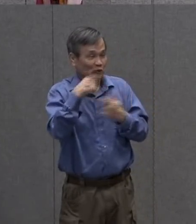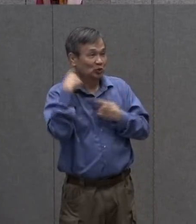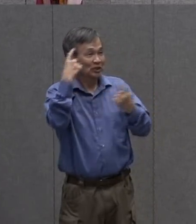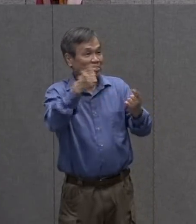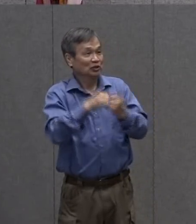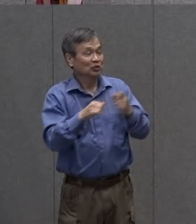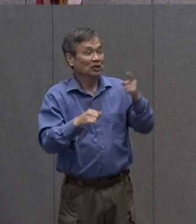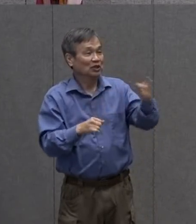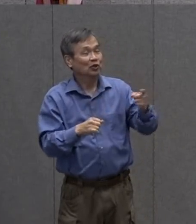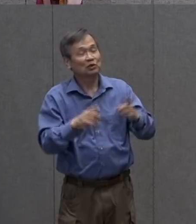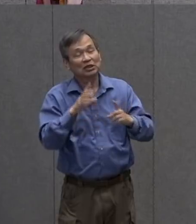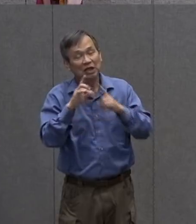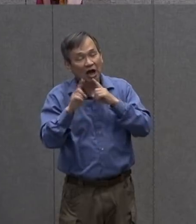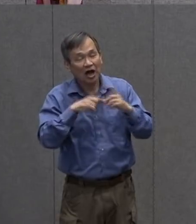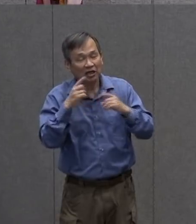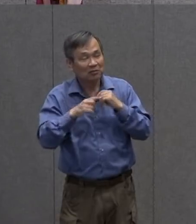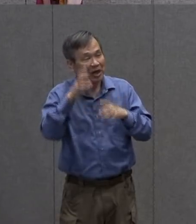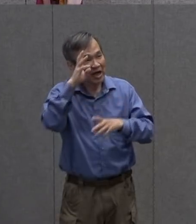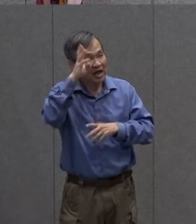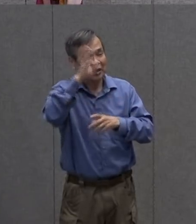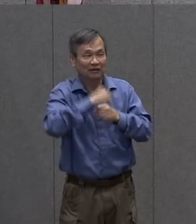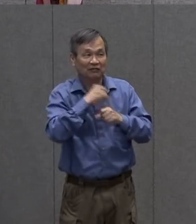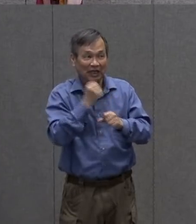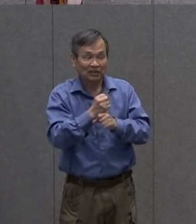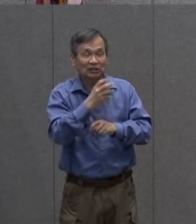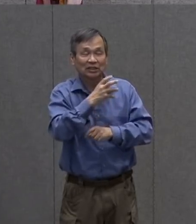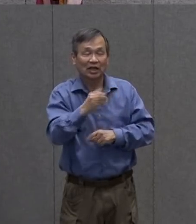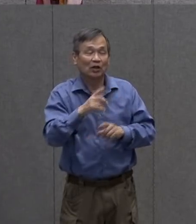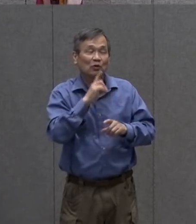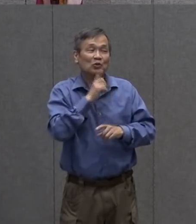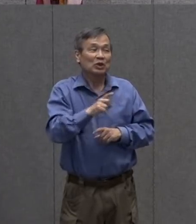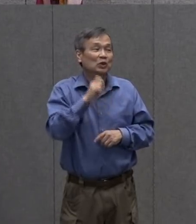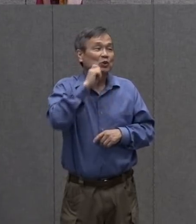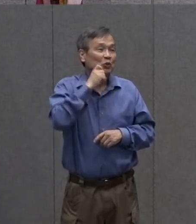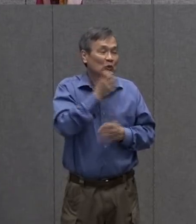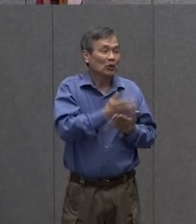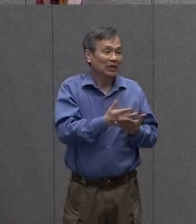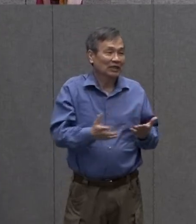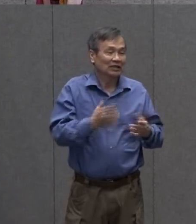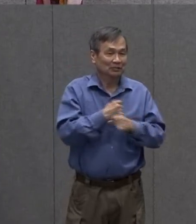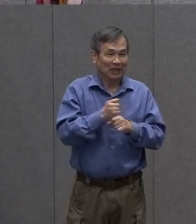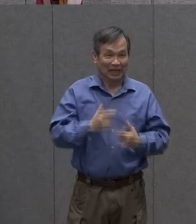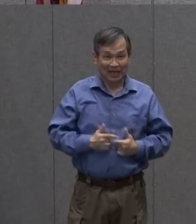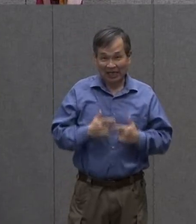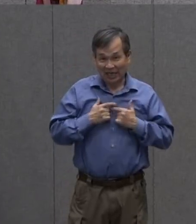when we talked about inventions and the really cool things that make our life easier.